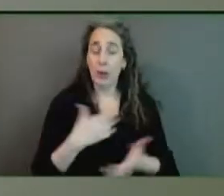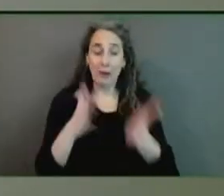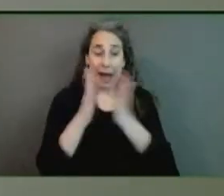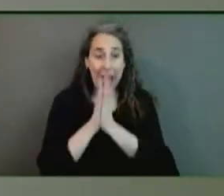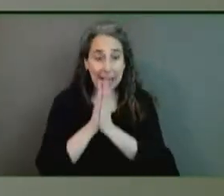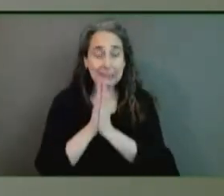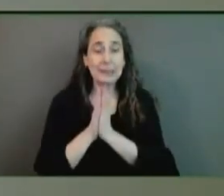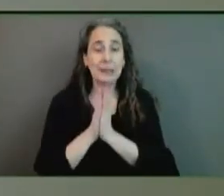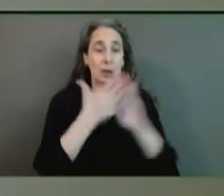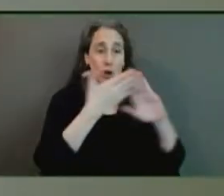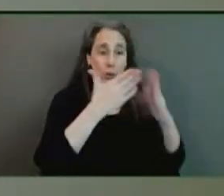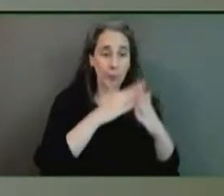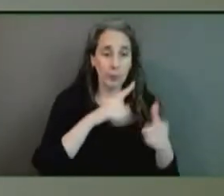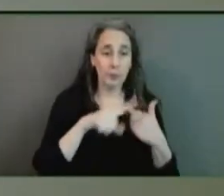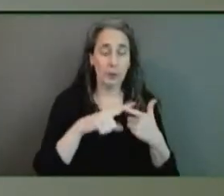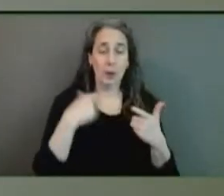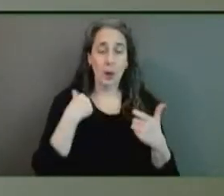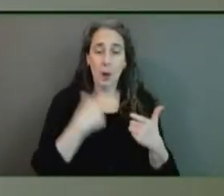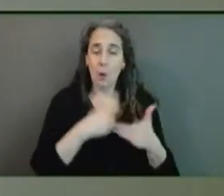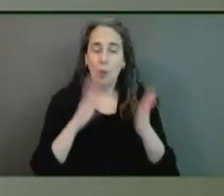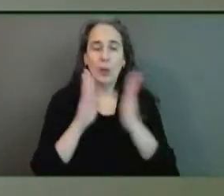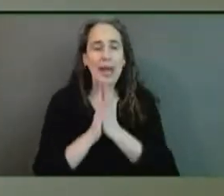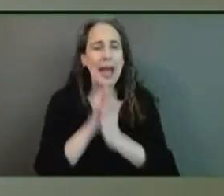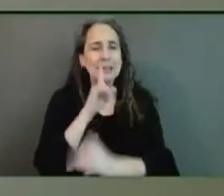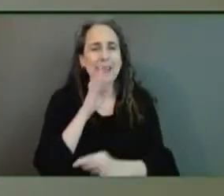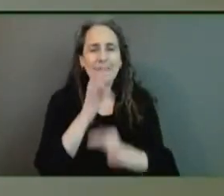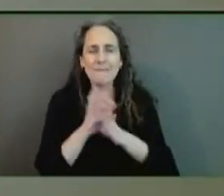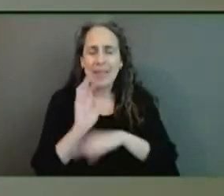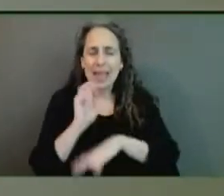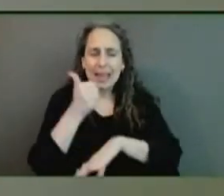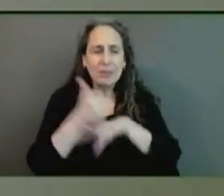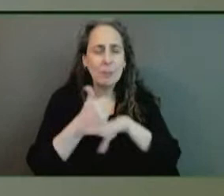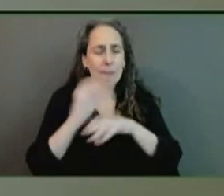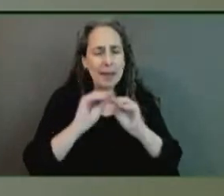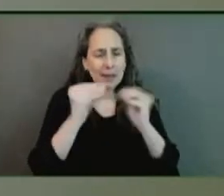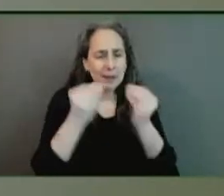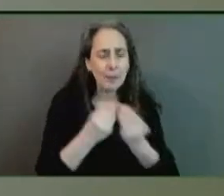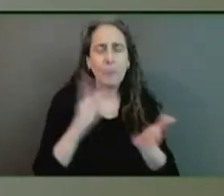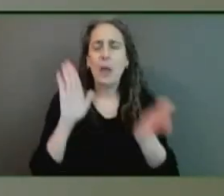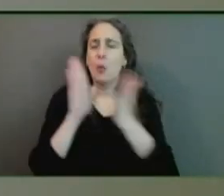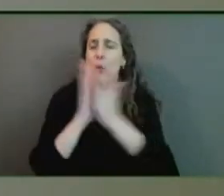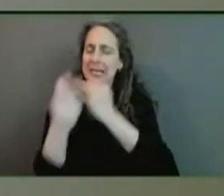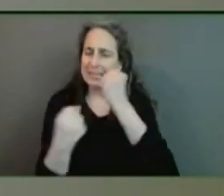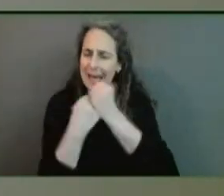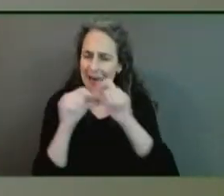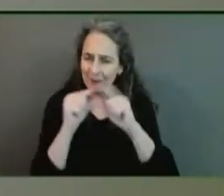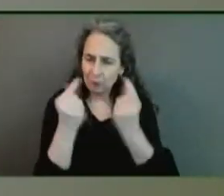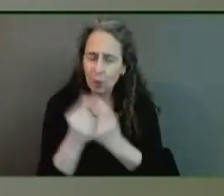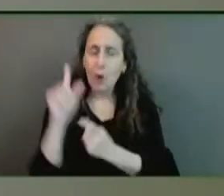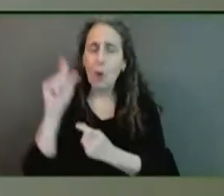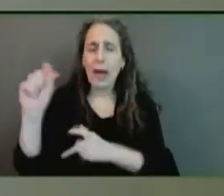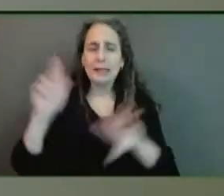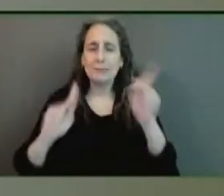diligently to fill. So we asked community we ask faith based